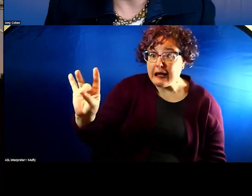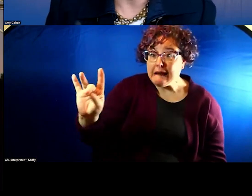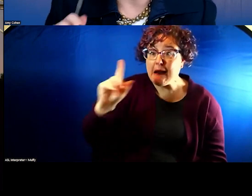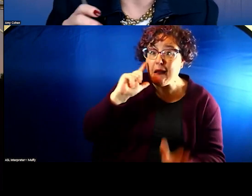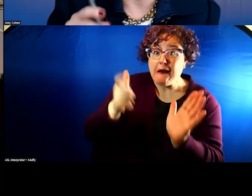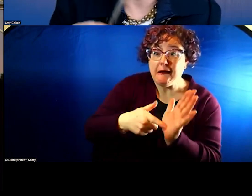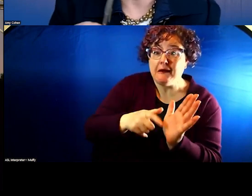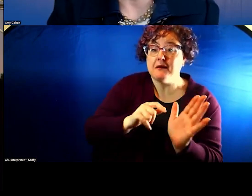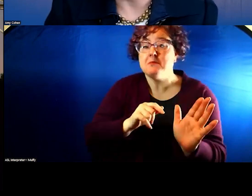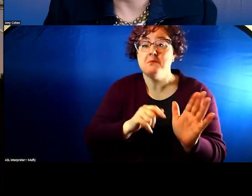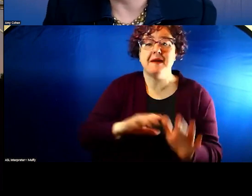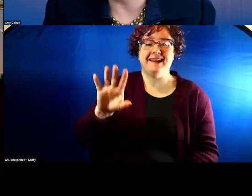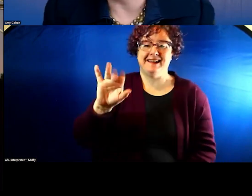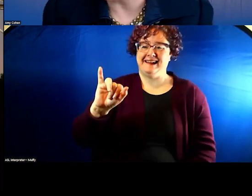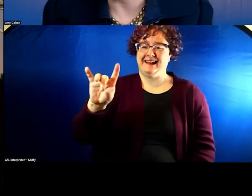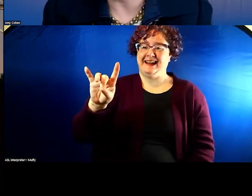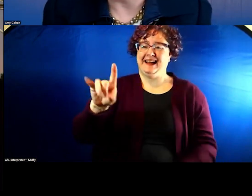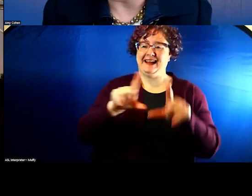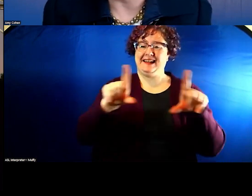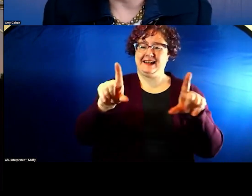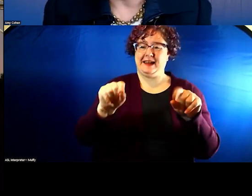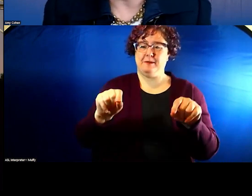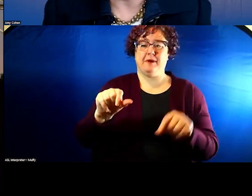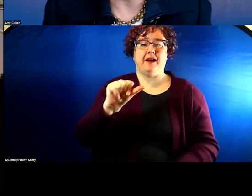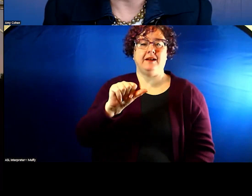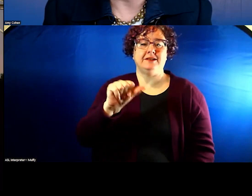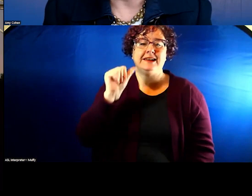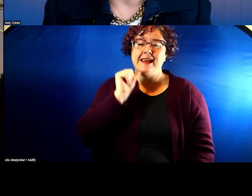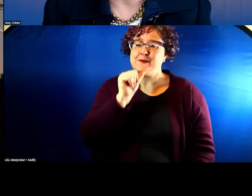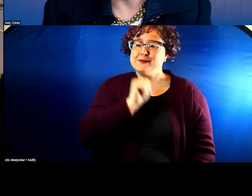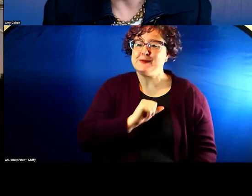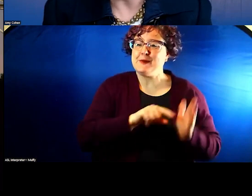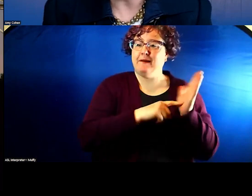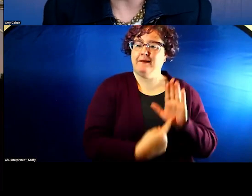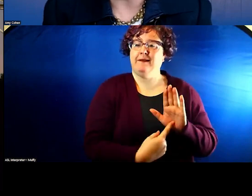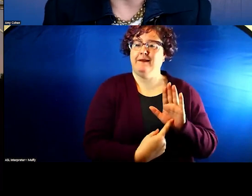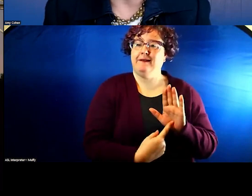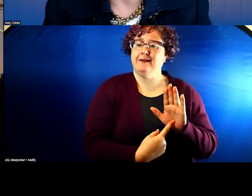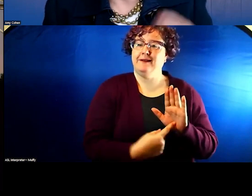THIS IS AN ARIZONA COLLEGE STUDENT, BACK OF HIS BADGE, IF YOU SEE SOMETHING.